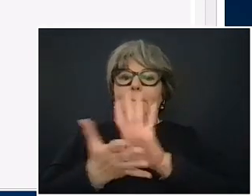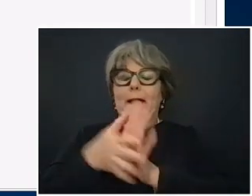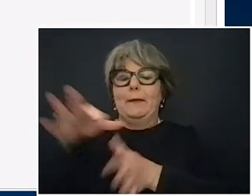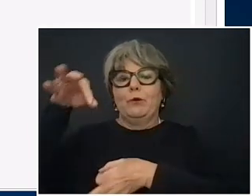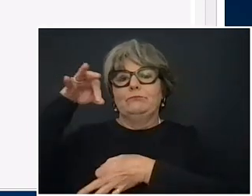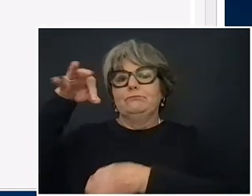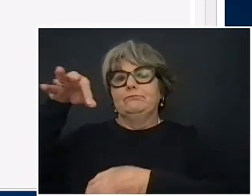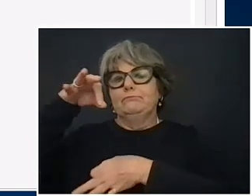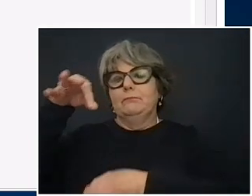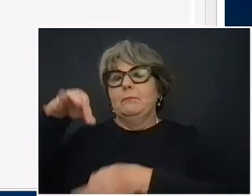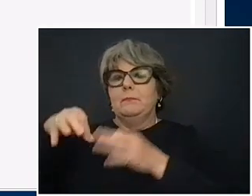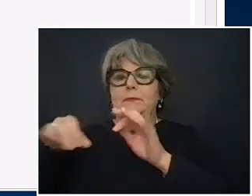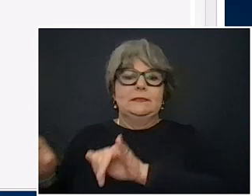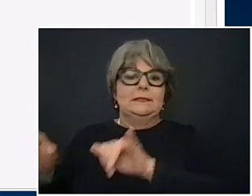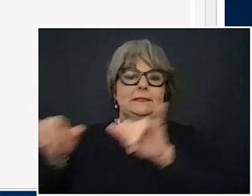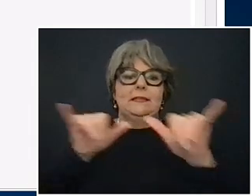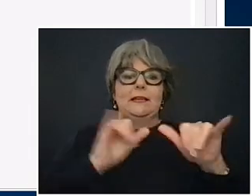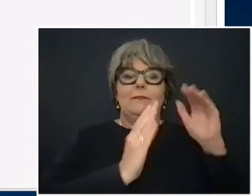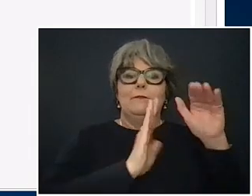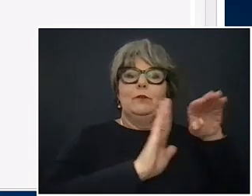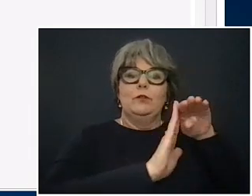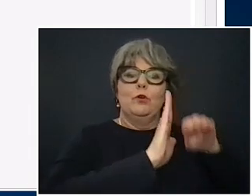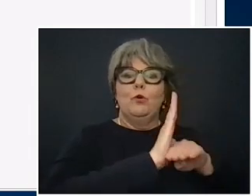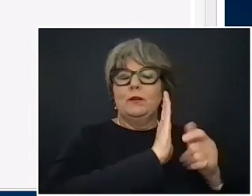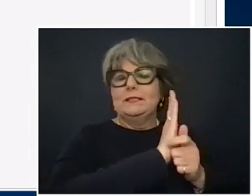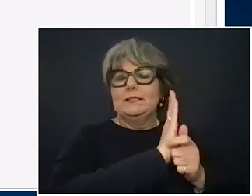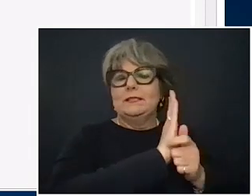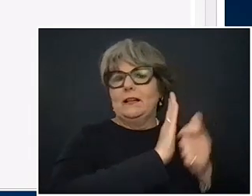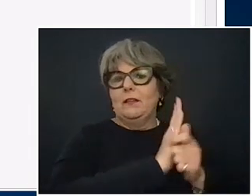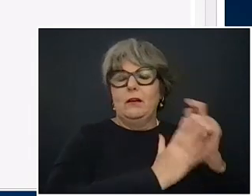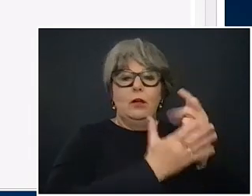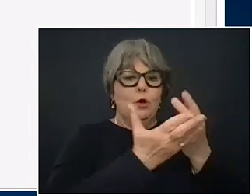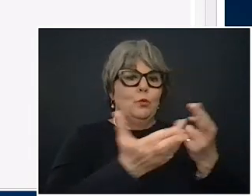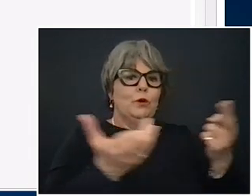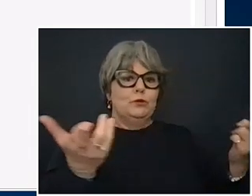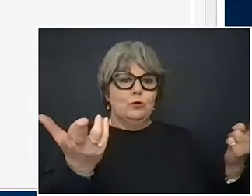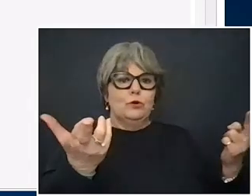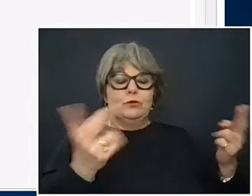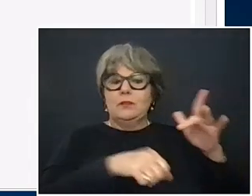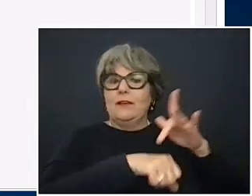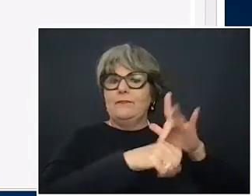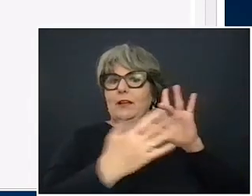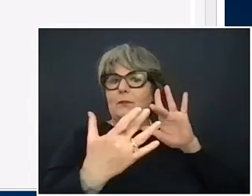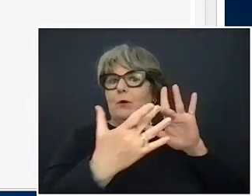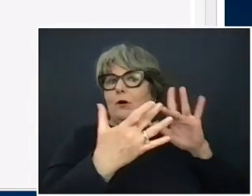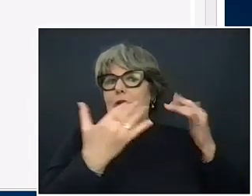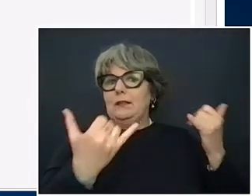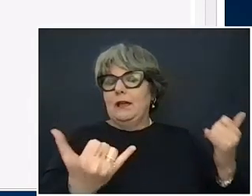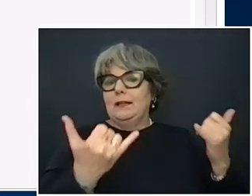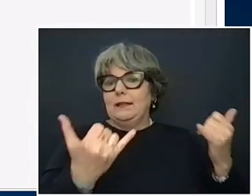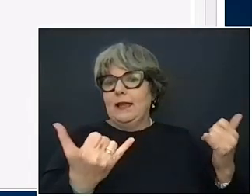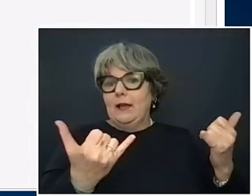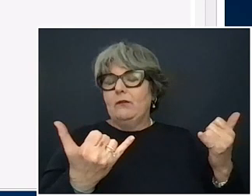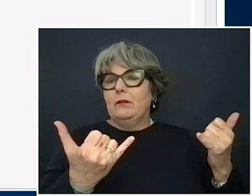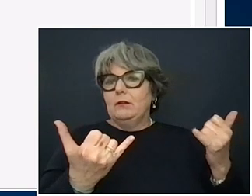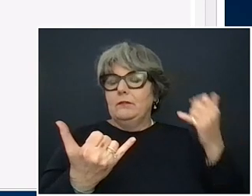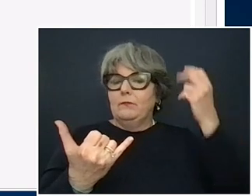And same for the course catalog. I mean, those resources are all available online. If for some reason that- something